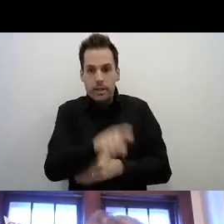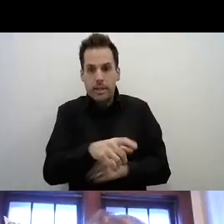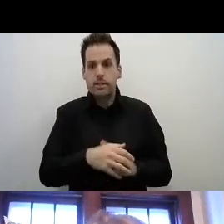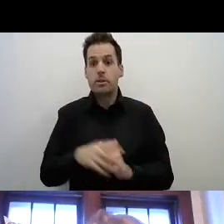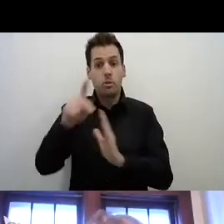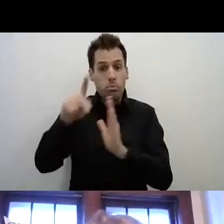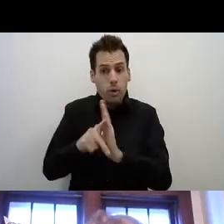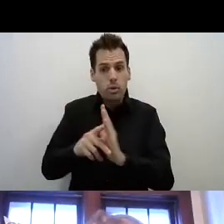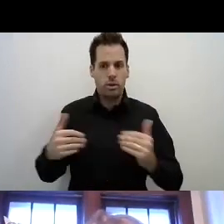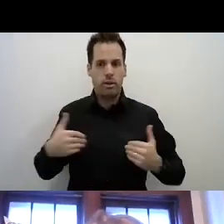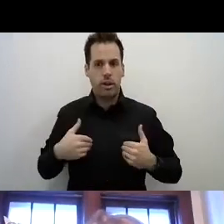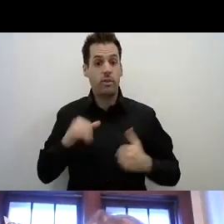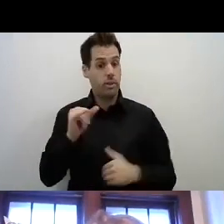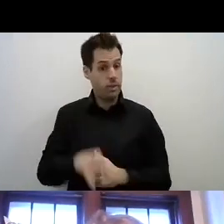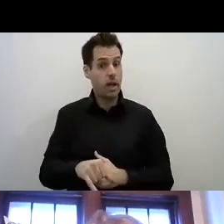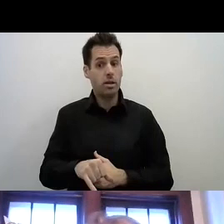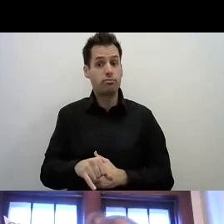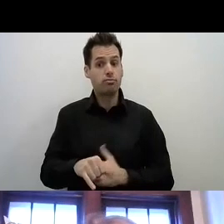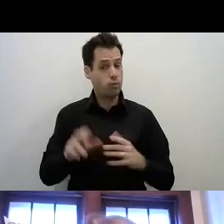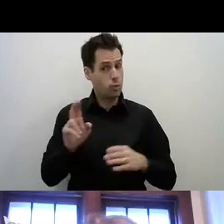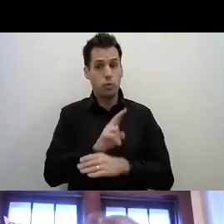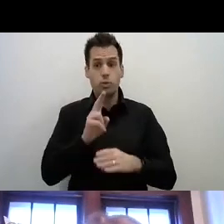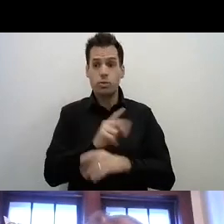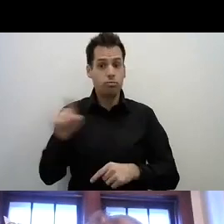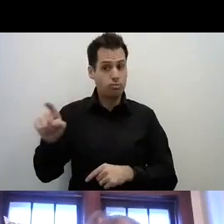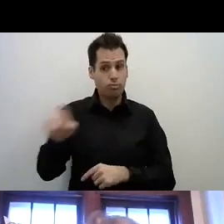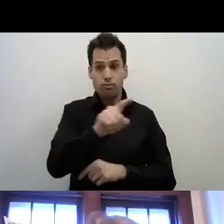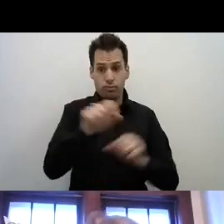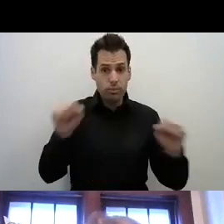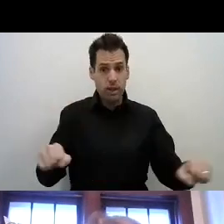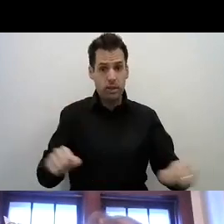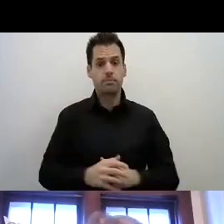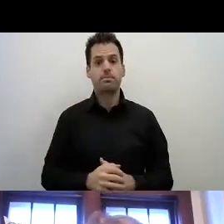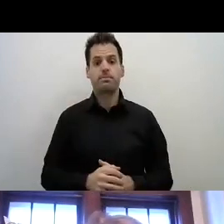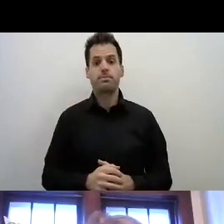tools will be helpful for organizations one of my favorite tools is a seven-minute